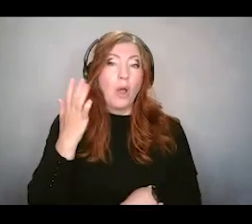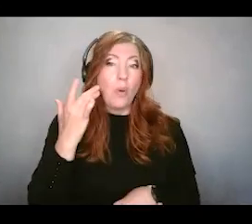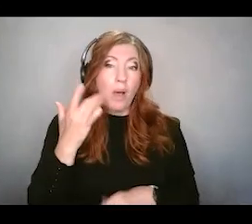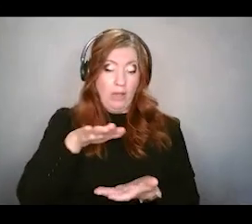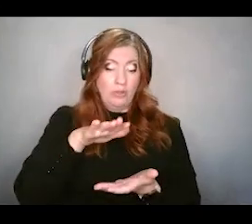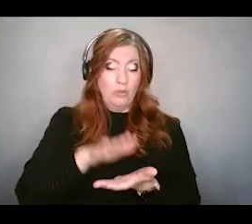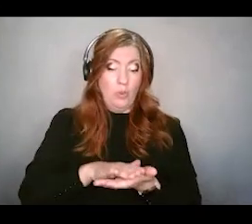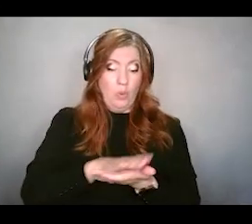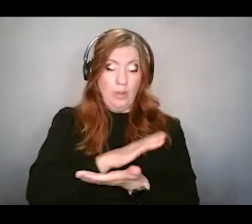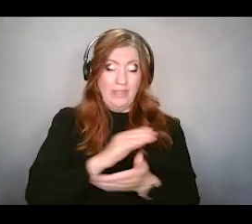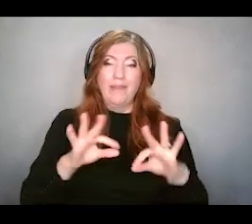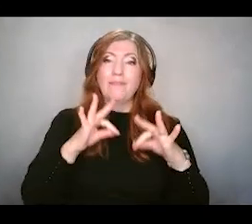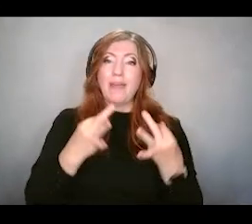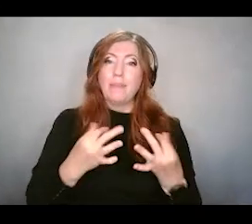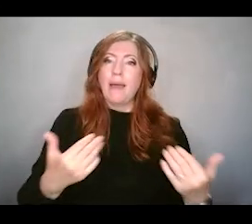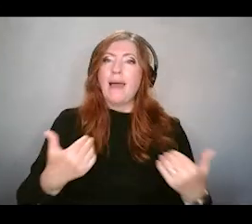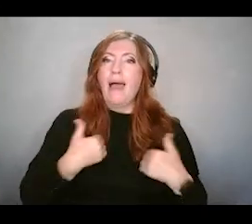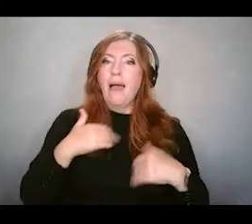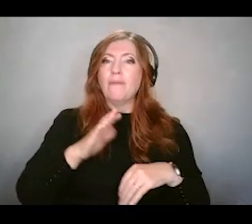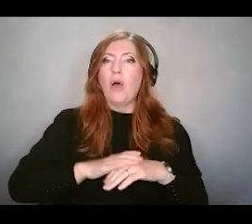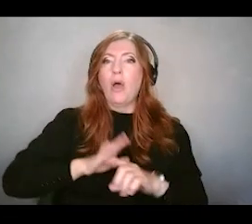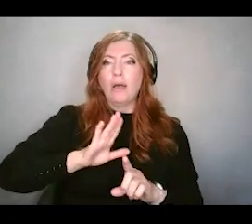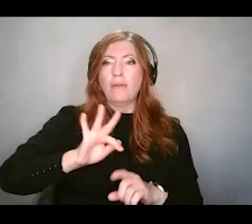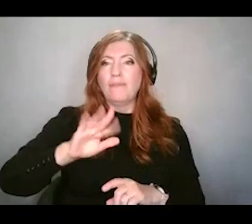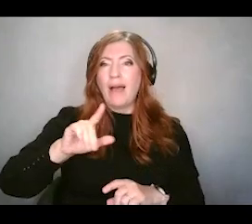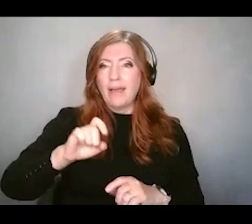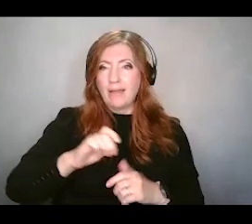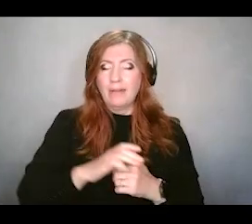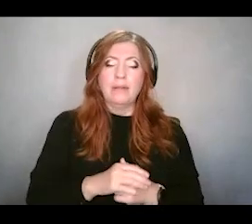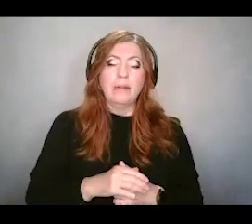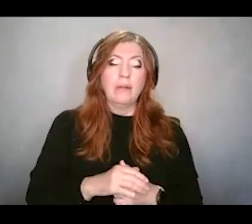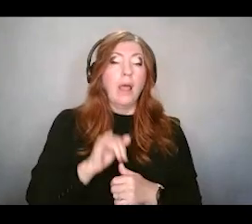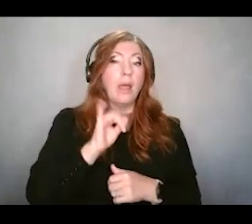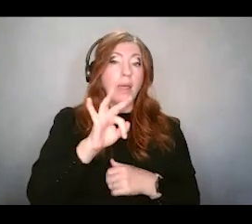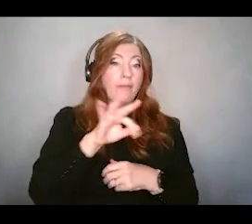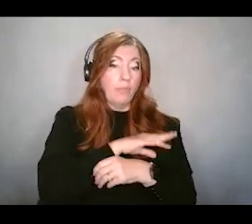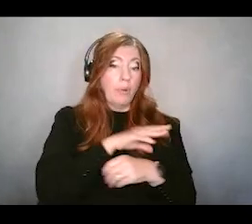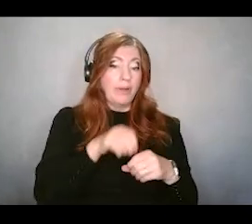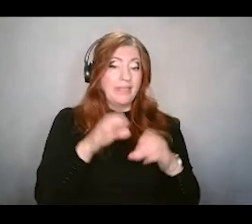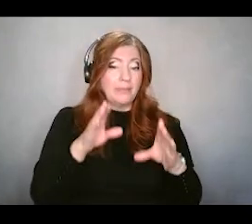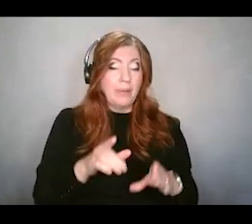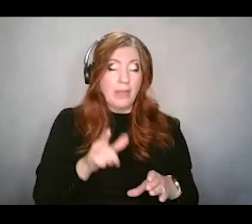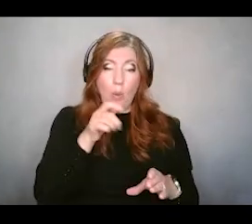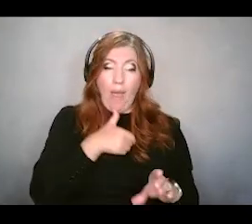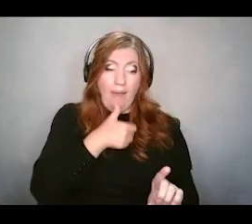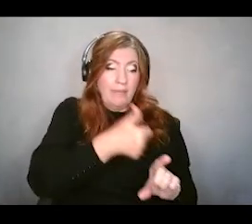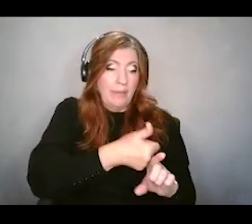have them on file. If the participant doesn’t have them handy, reaching out to the staffing